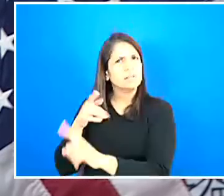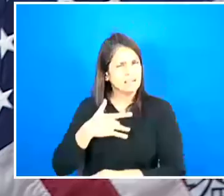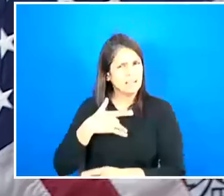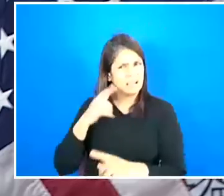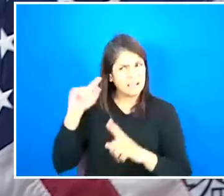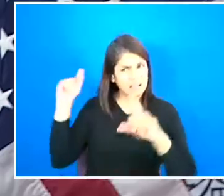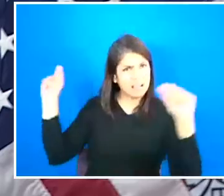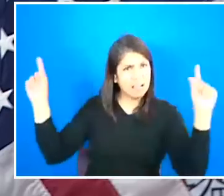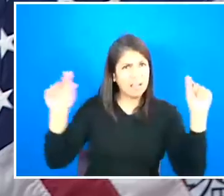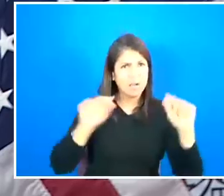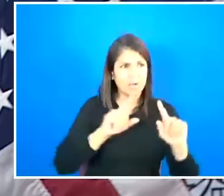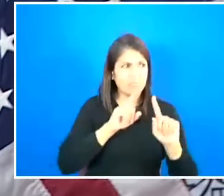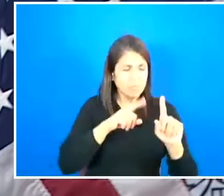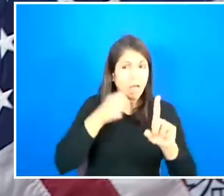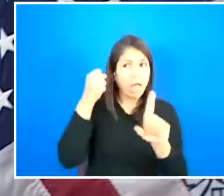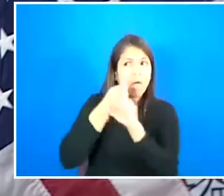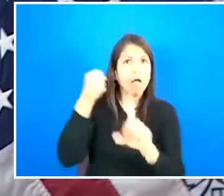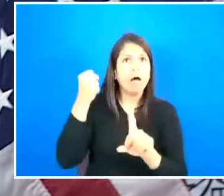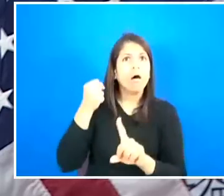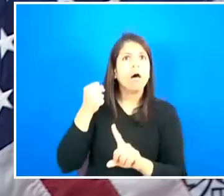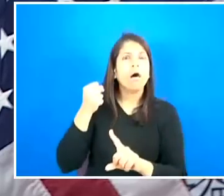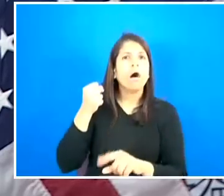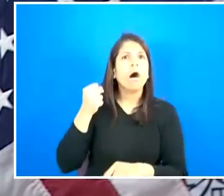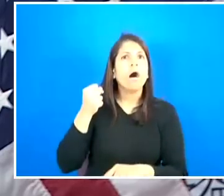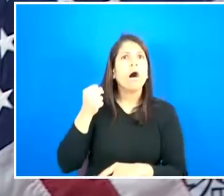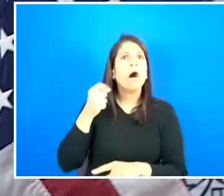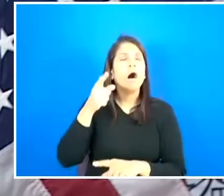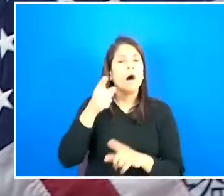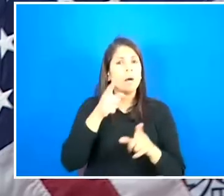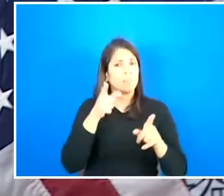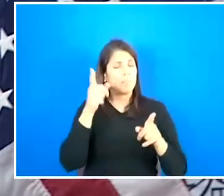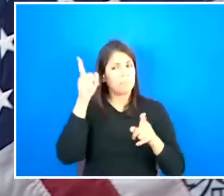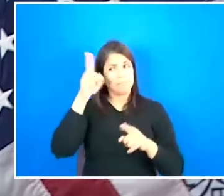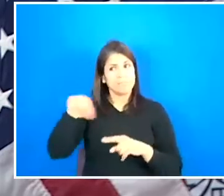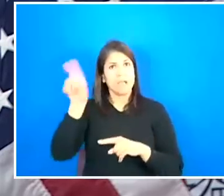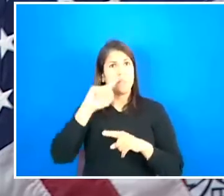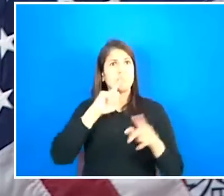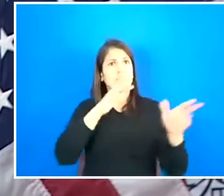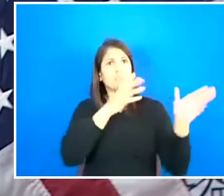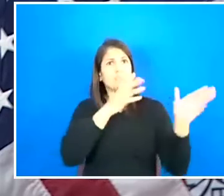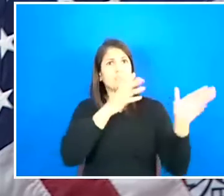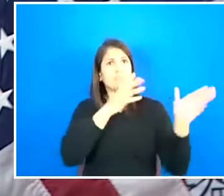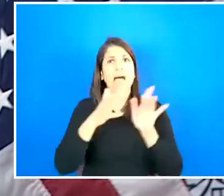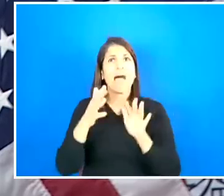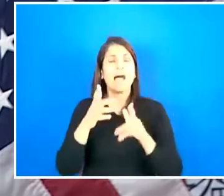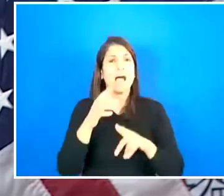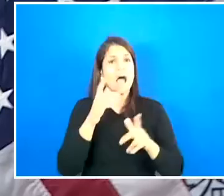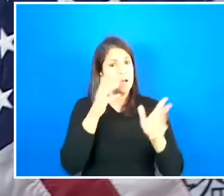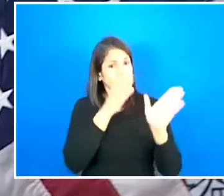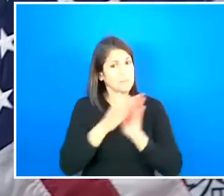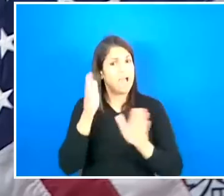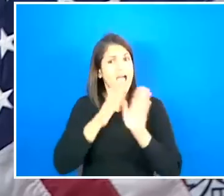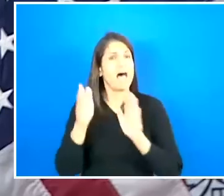PERHAPS ROGUE OPERATIONS AS